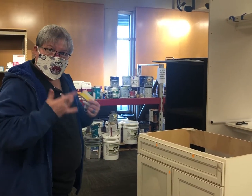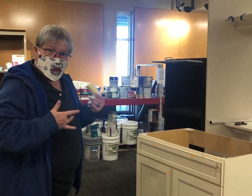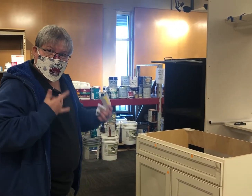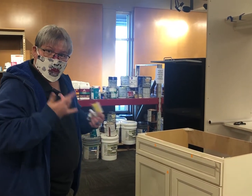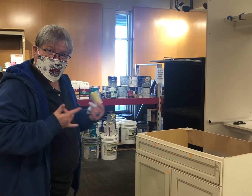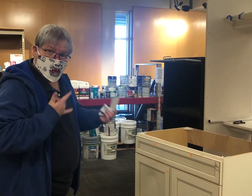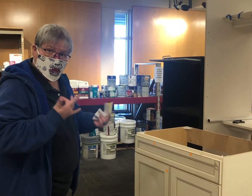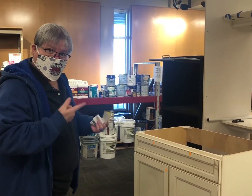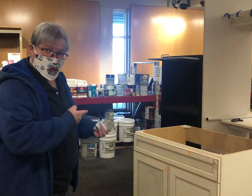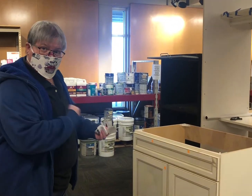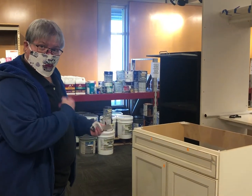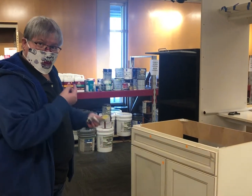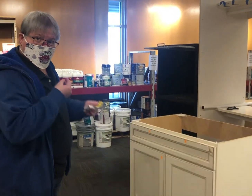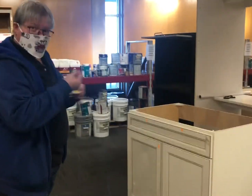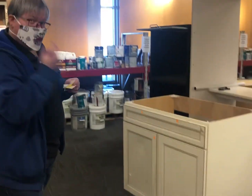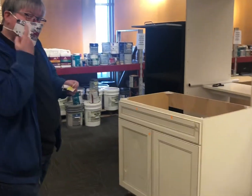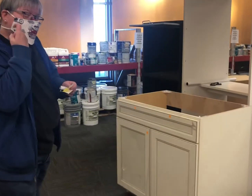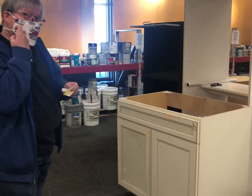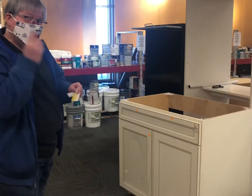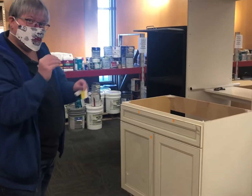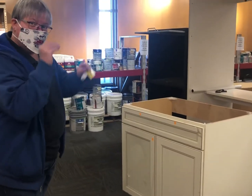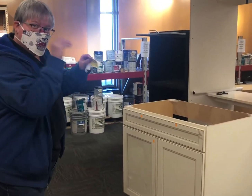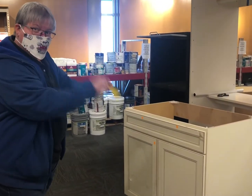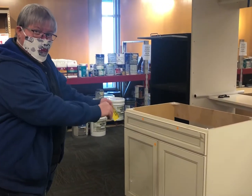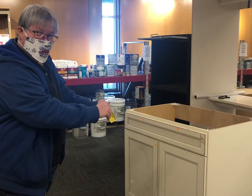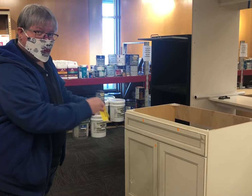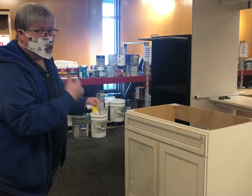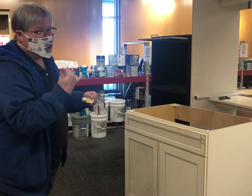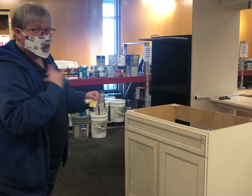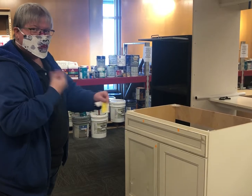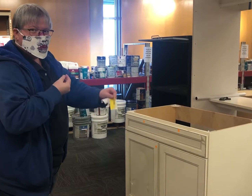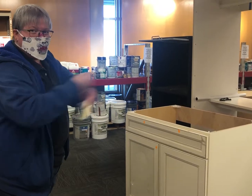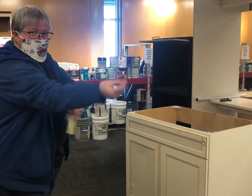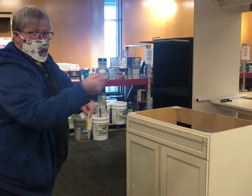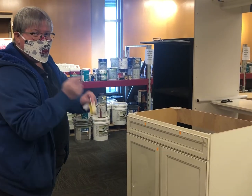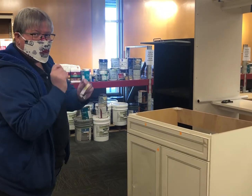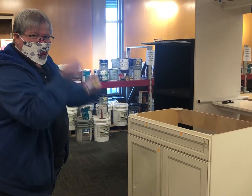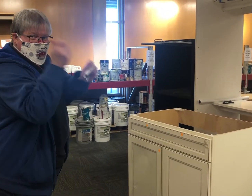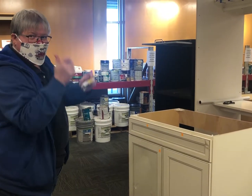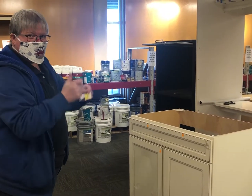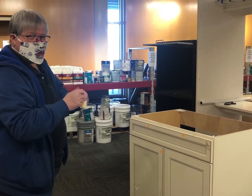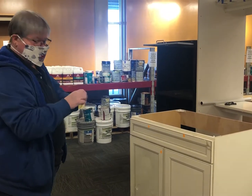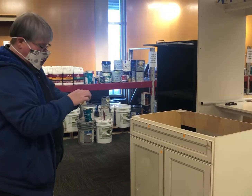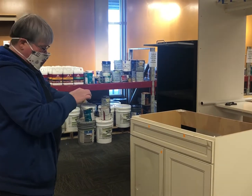Exciting we bought this! They just put it out on the floor, and we bought it right away.